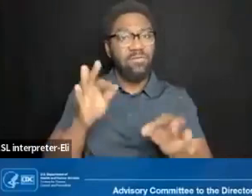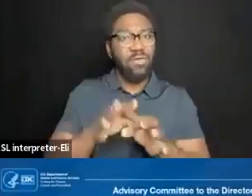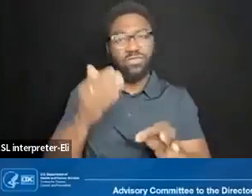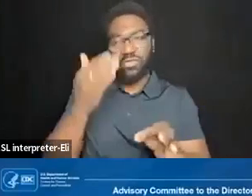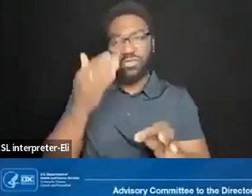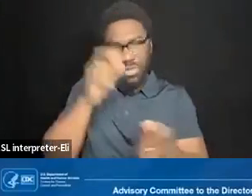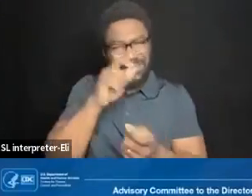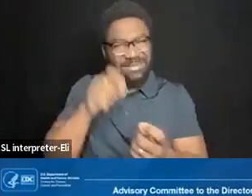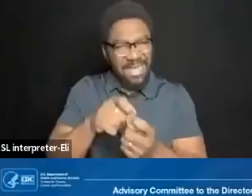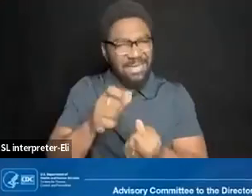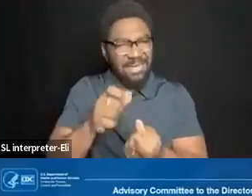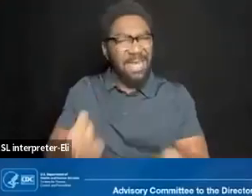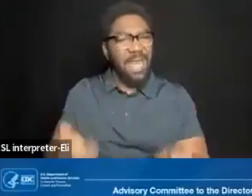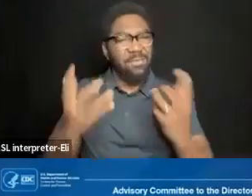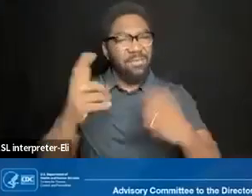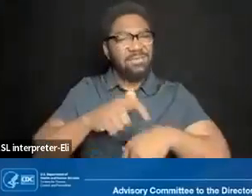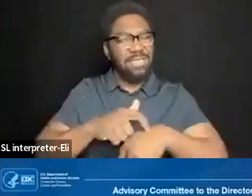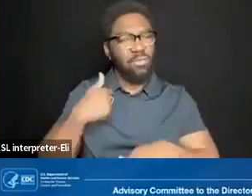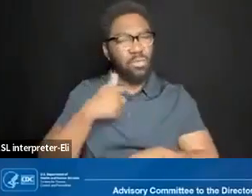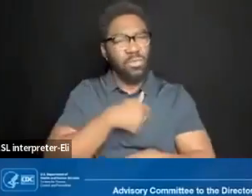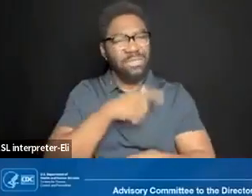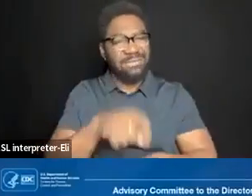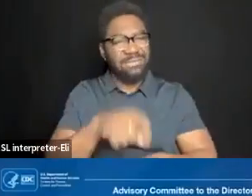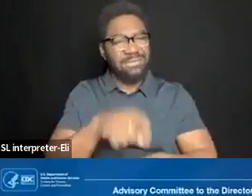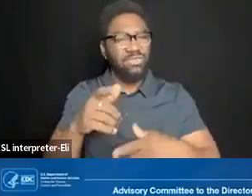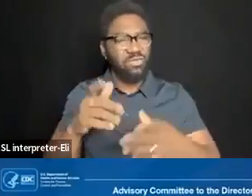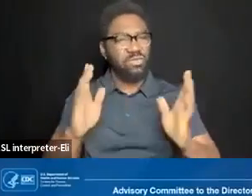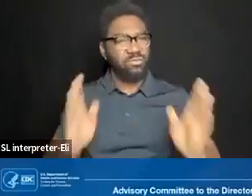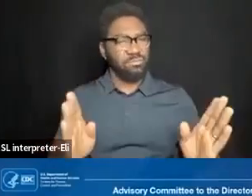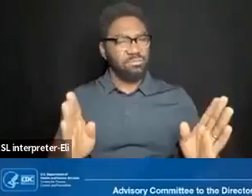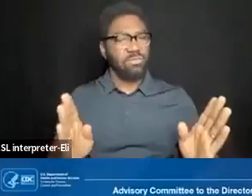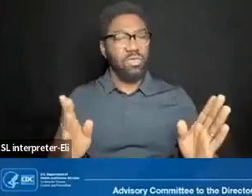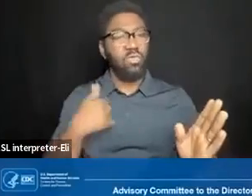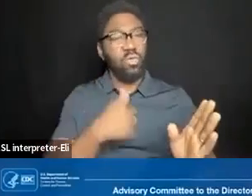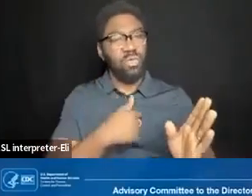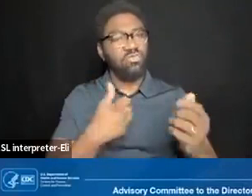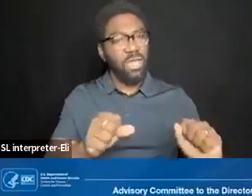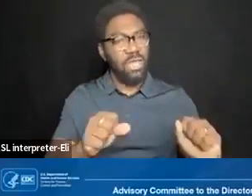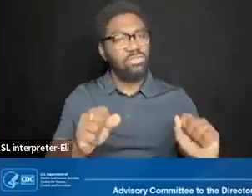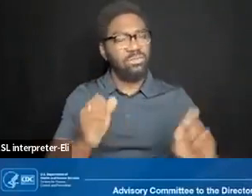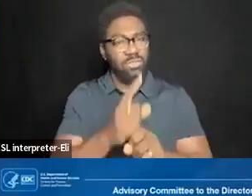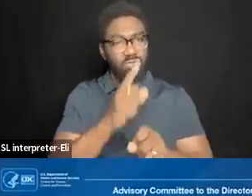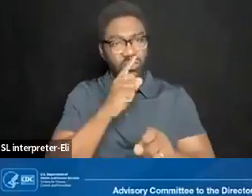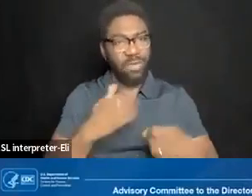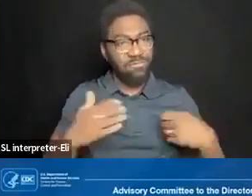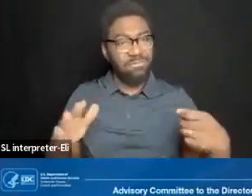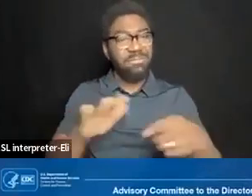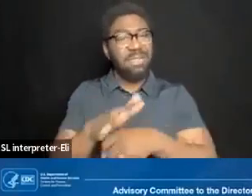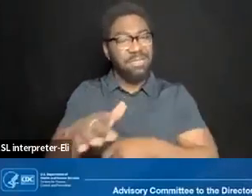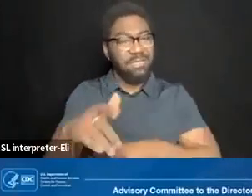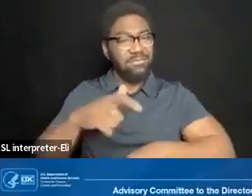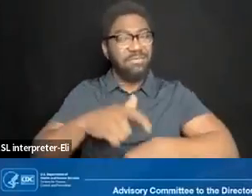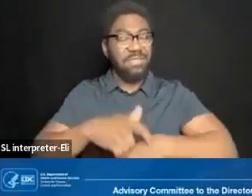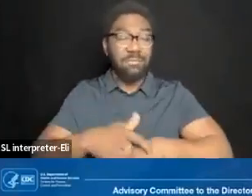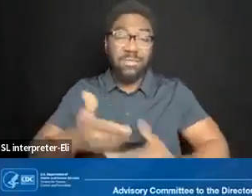We've tried to err on the long side, and so it's possible that we will end a little bit early today, but we'll just have to wait and see.